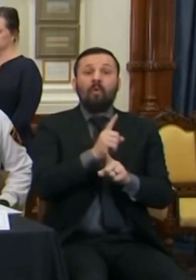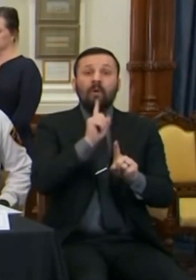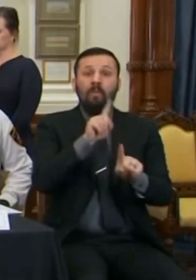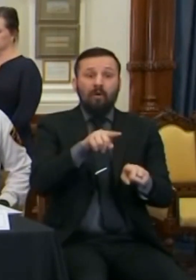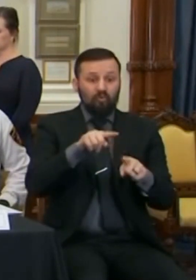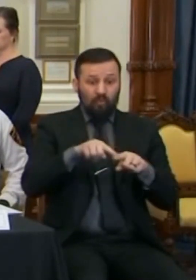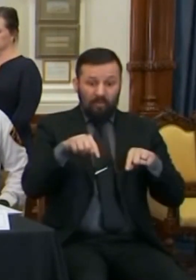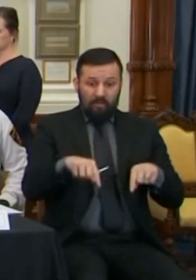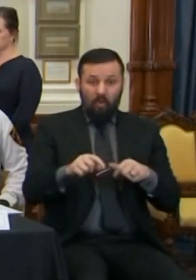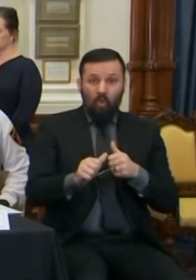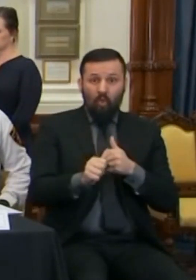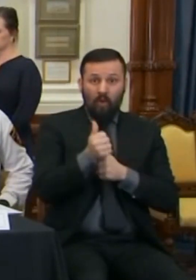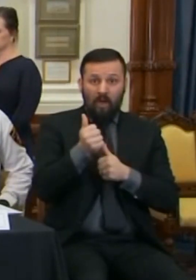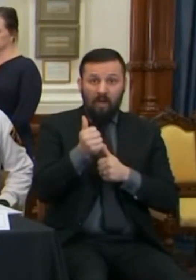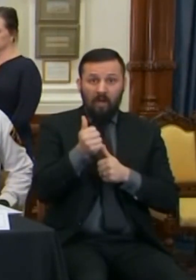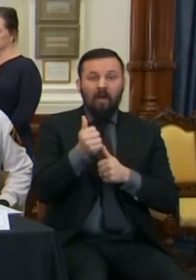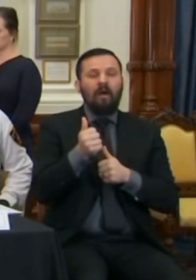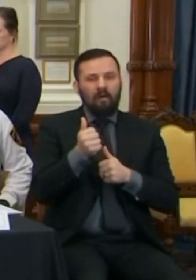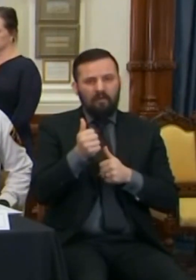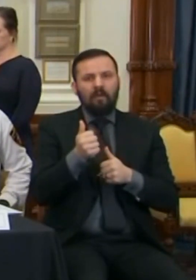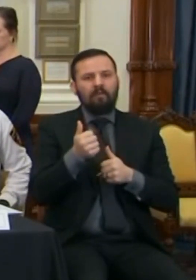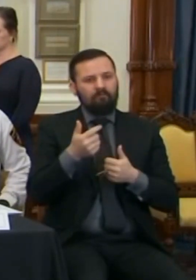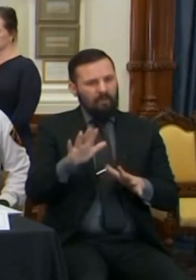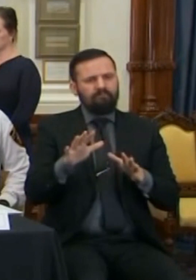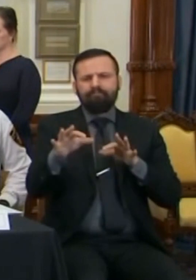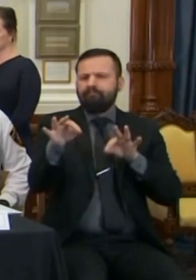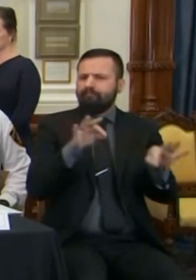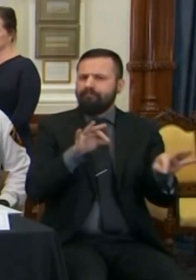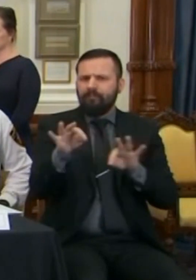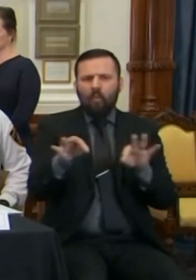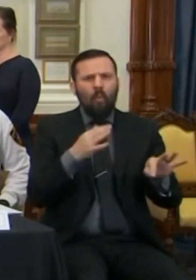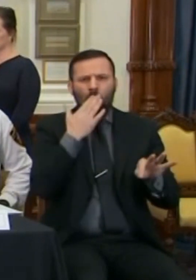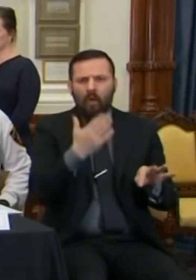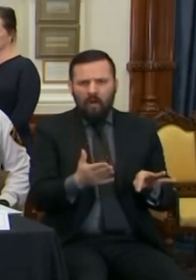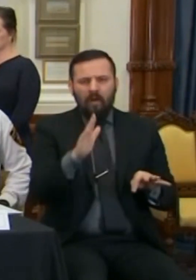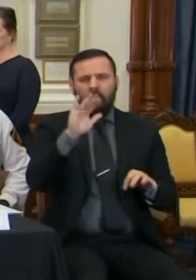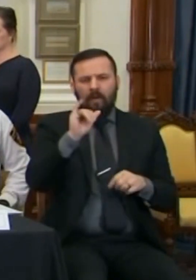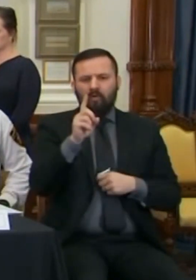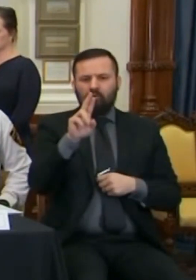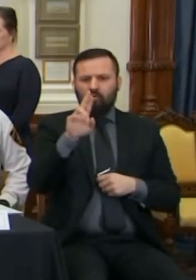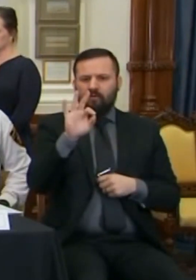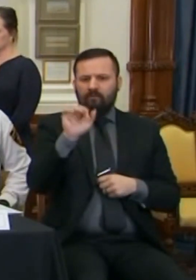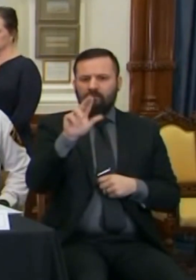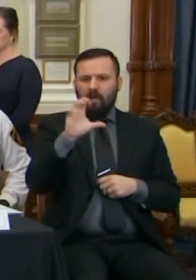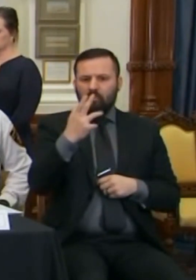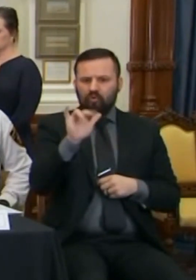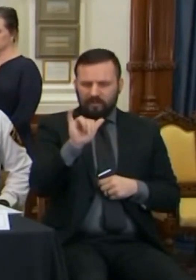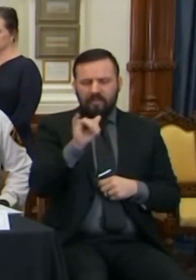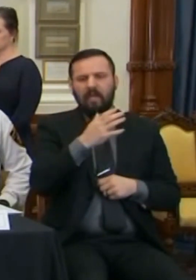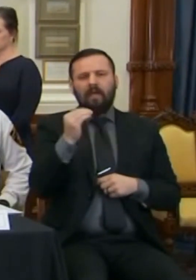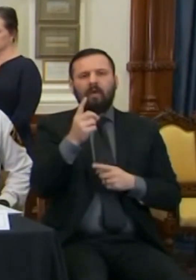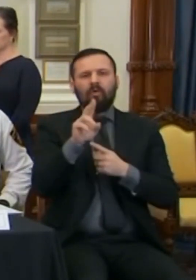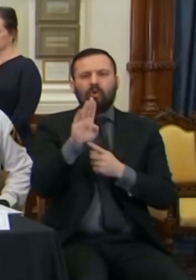threat has been very well articulated by dr. Fauci and dr. Burks to doctors who